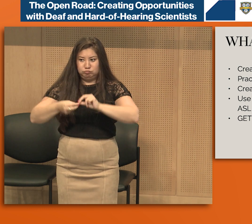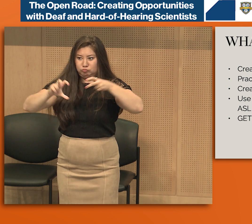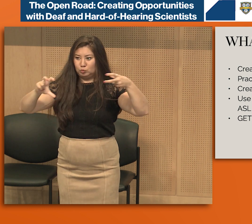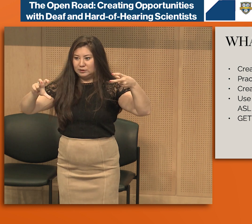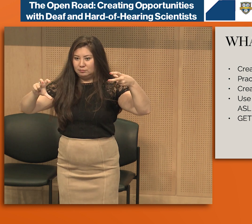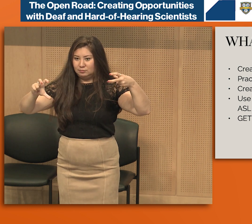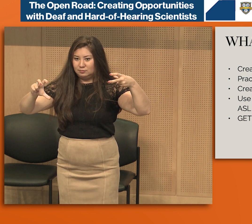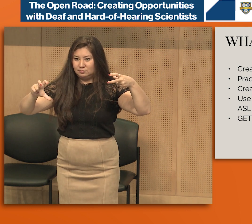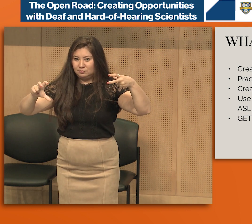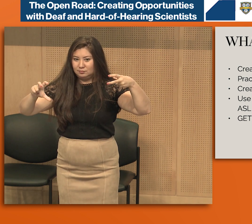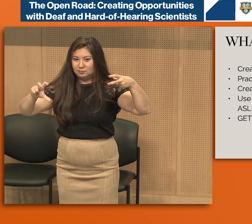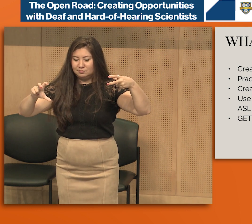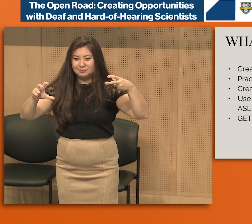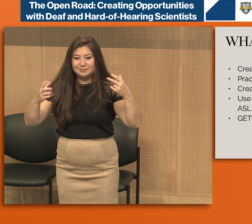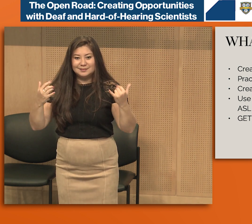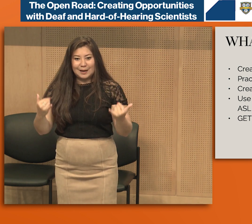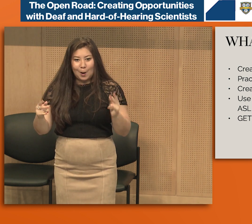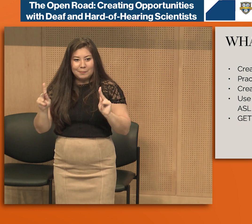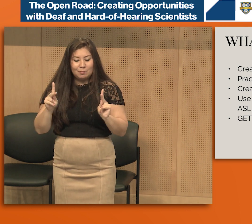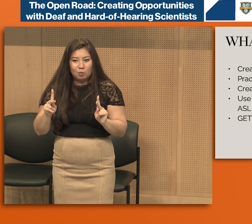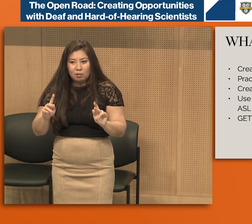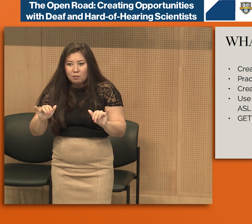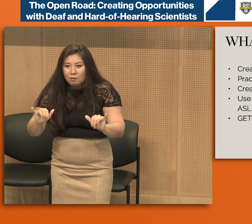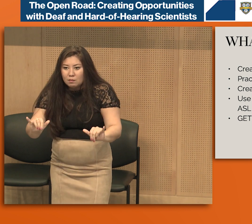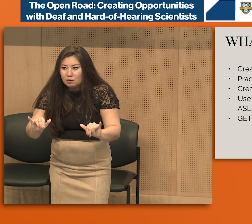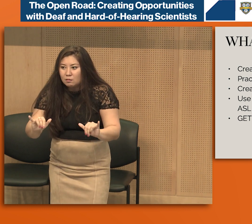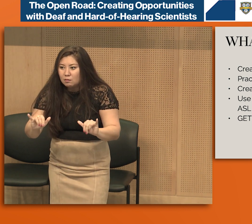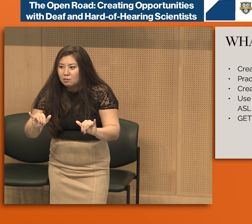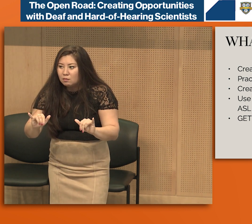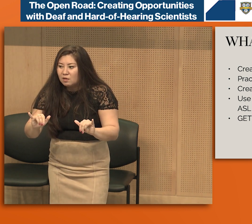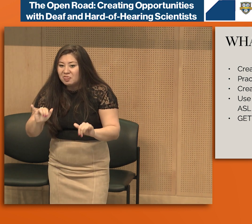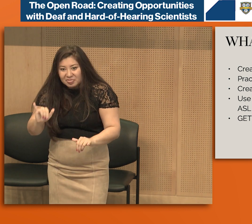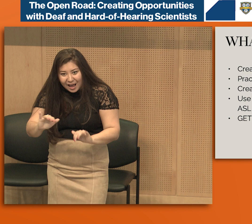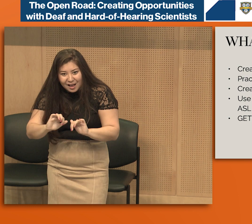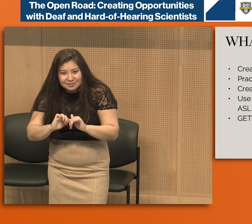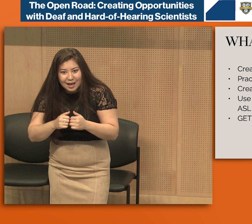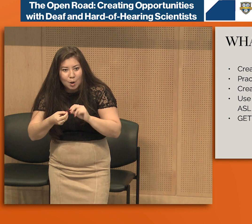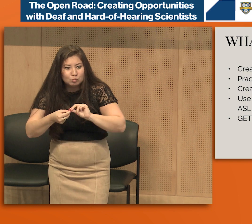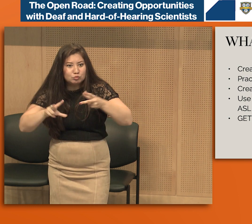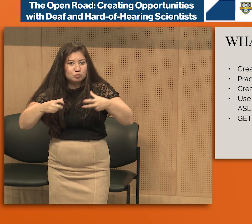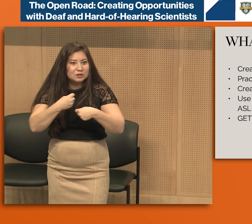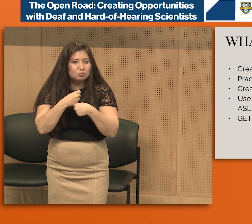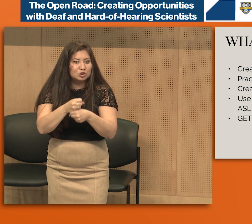so you can see the way that the amino acids are folding to create the protein.